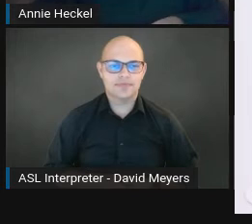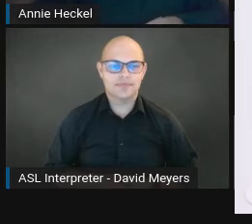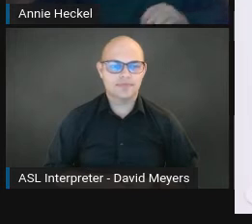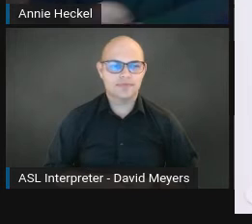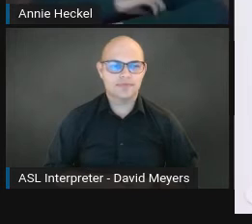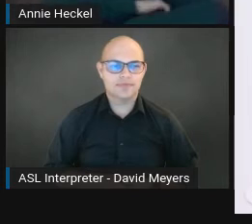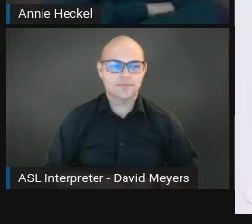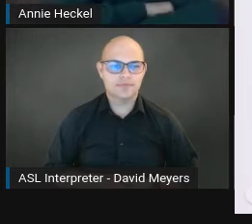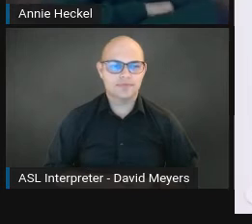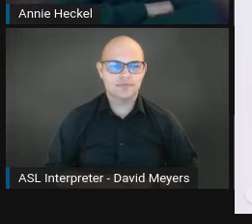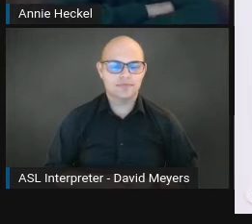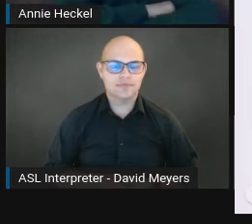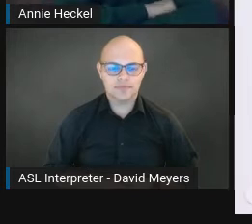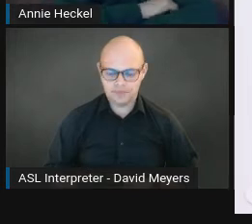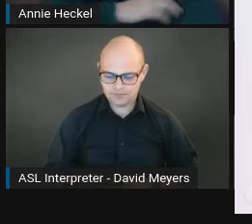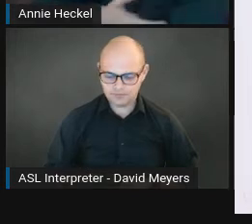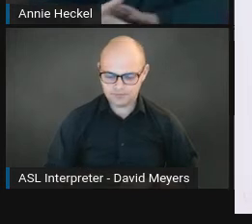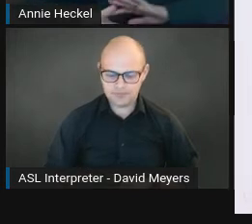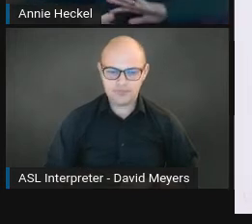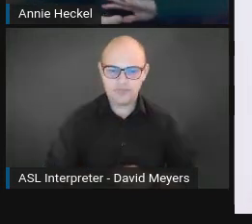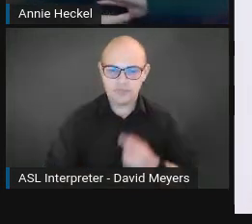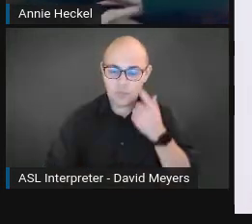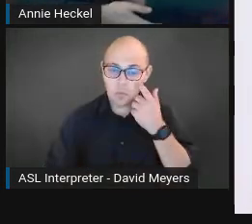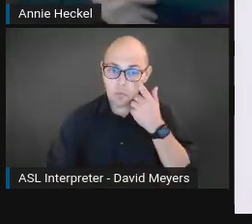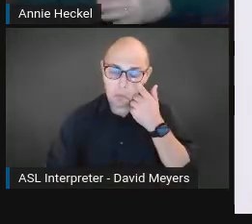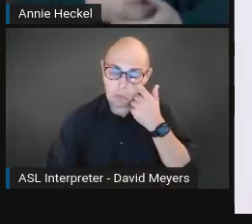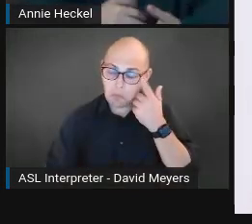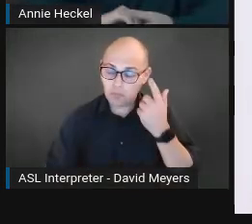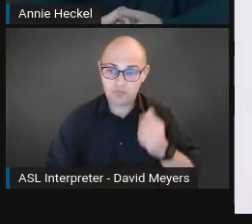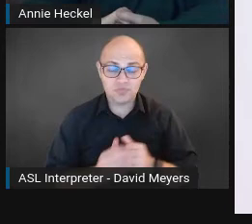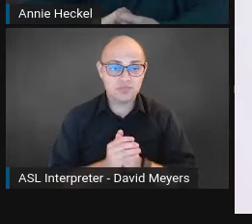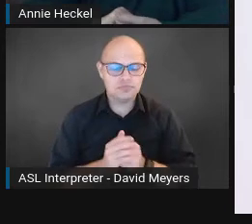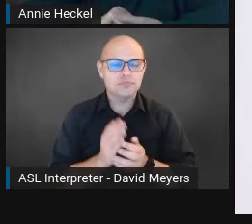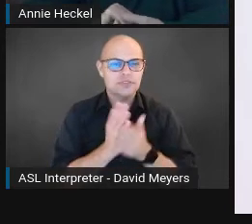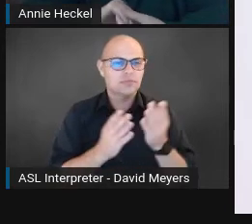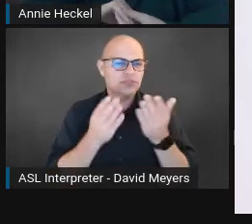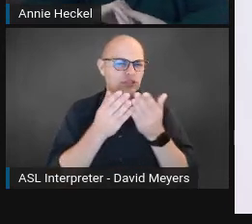Just some general tips to start wrapping up.